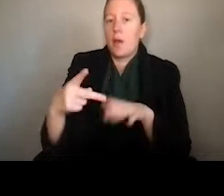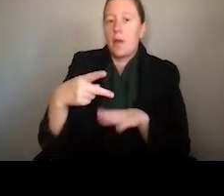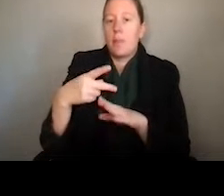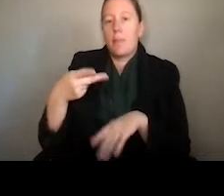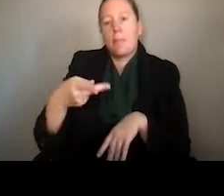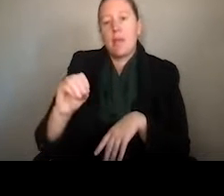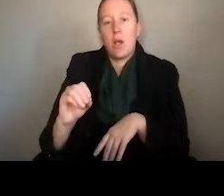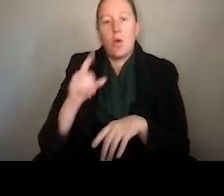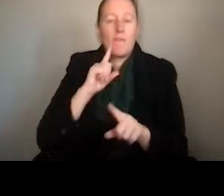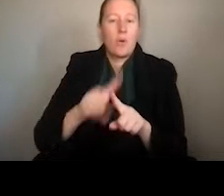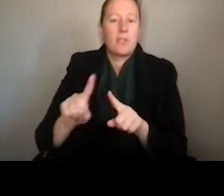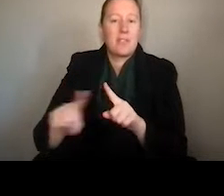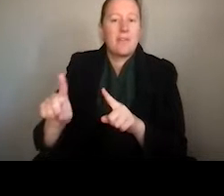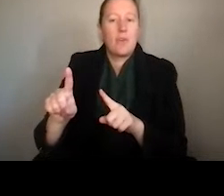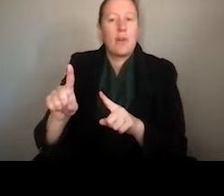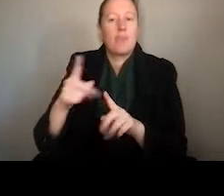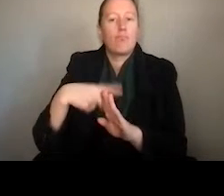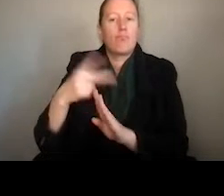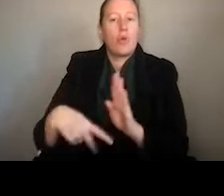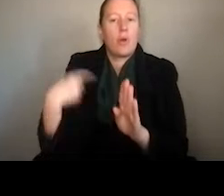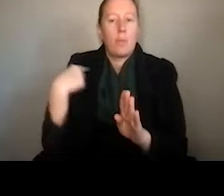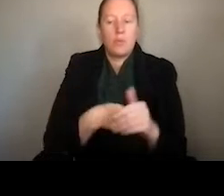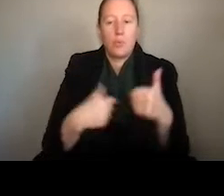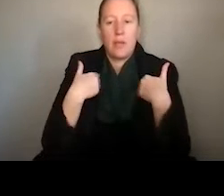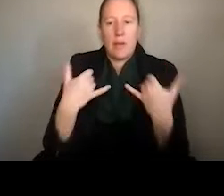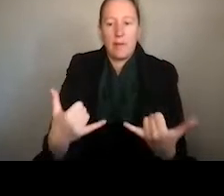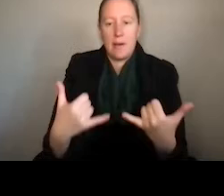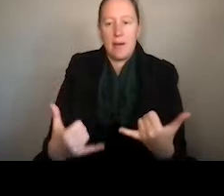the different programs that we have got. Please now we will follow